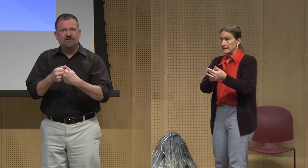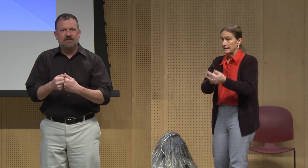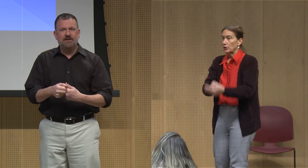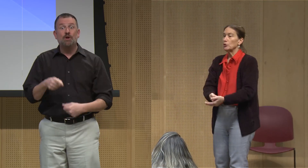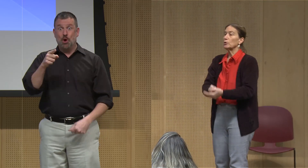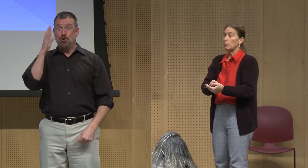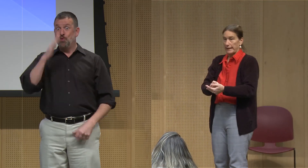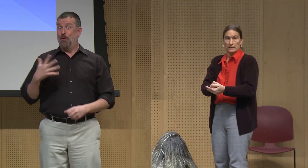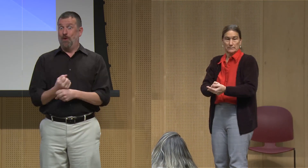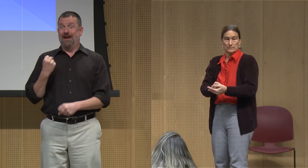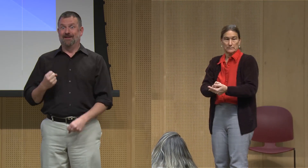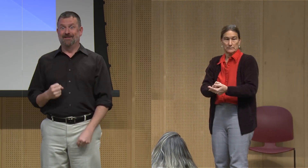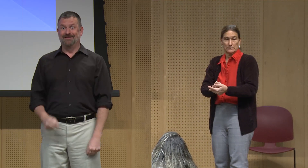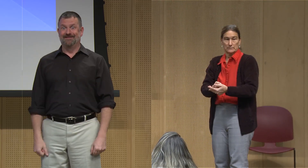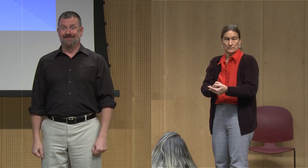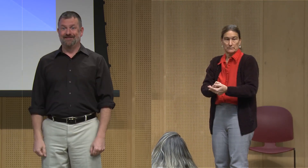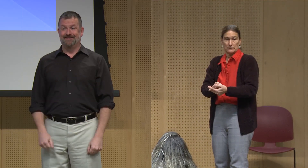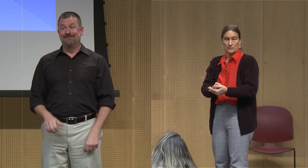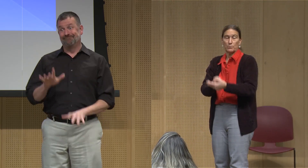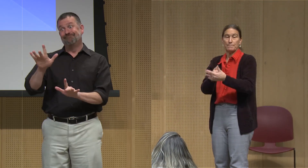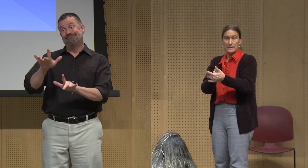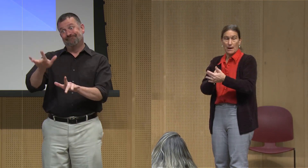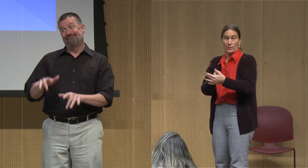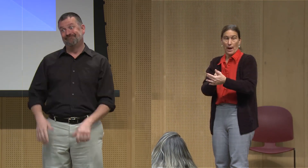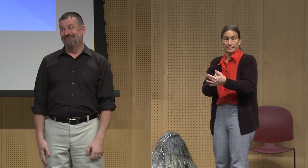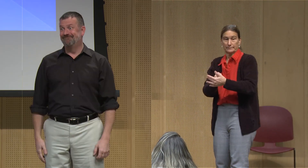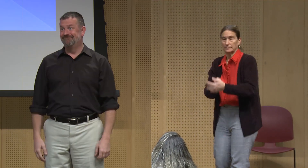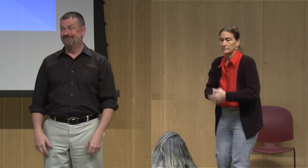YOU WOULD WIN. YOU WOULD BEAT THE OTHER GUY.